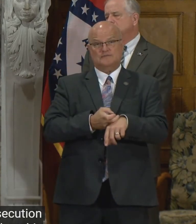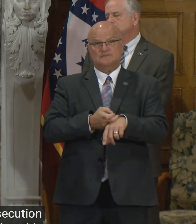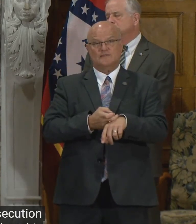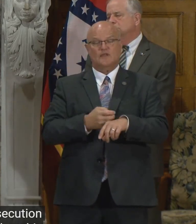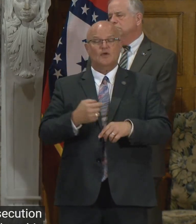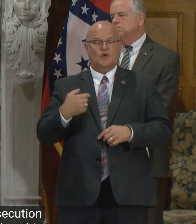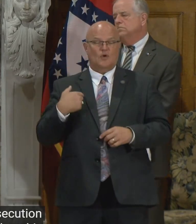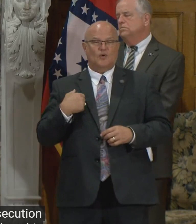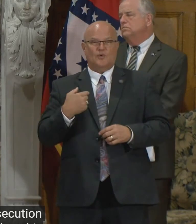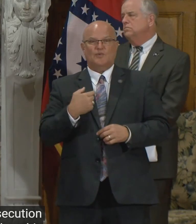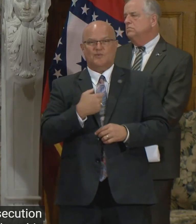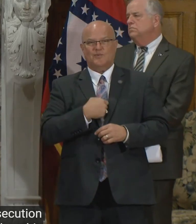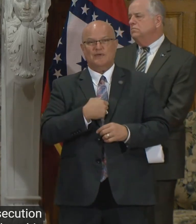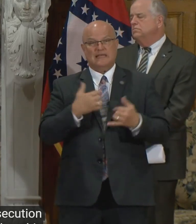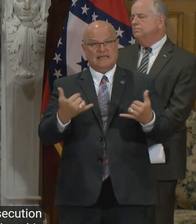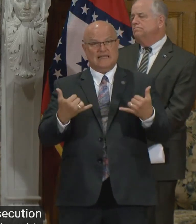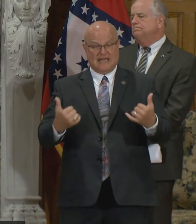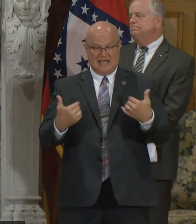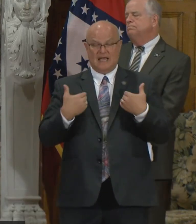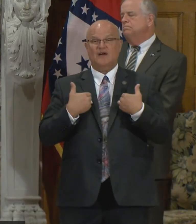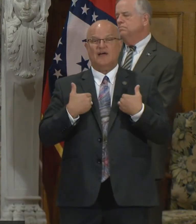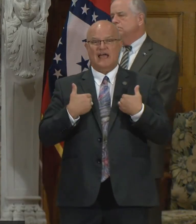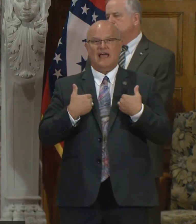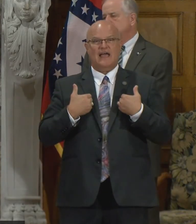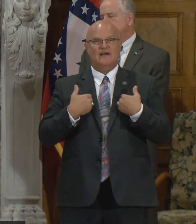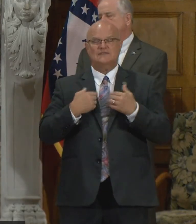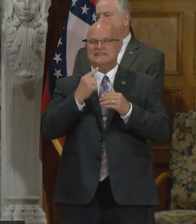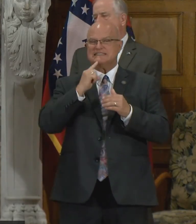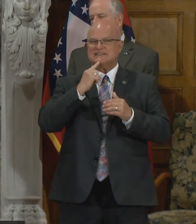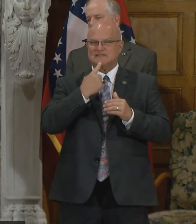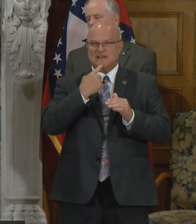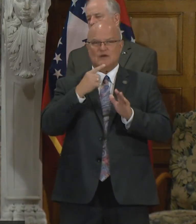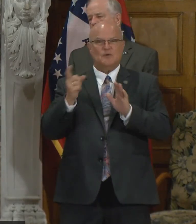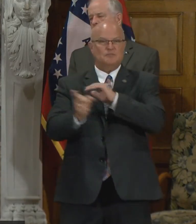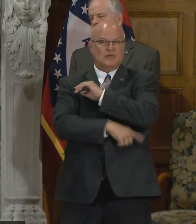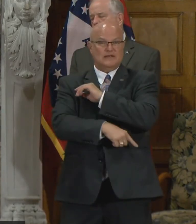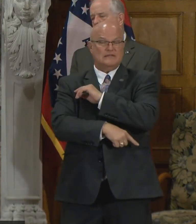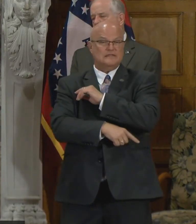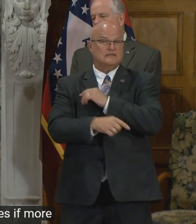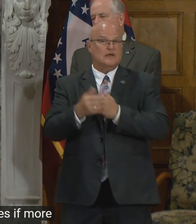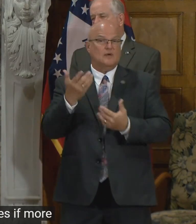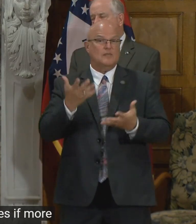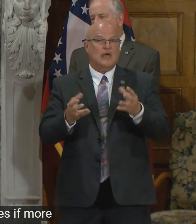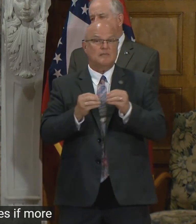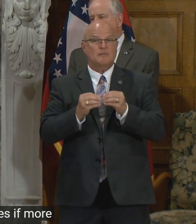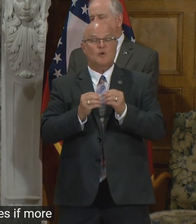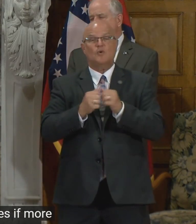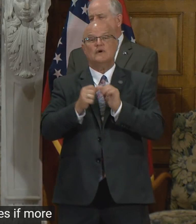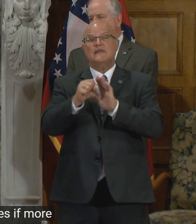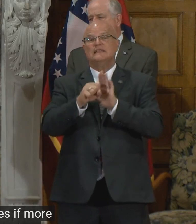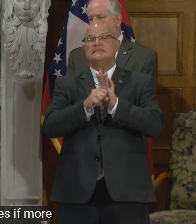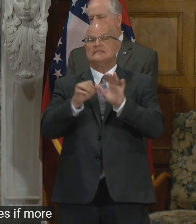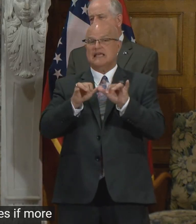We now have just as severe penalties, if more so, under our state system.